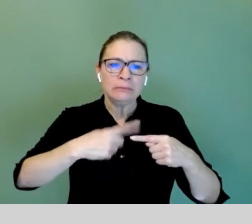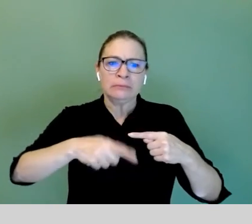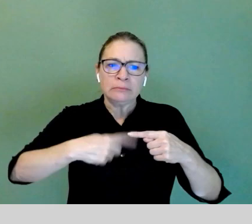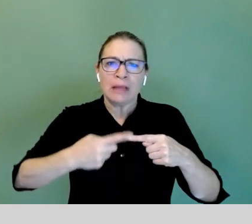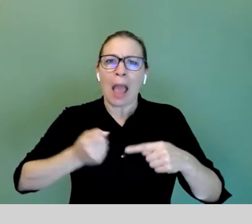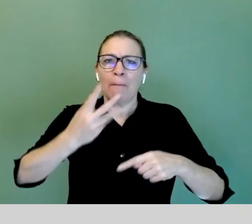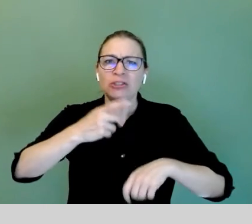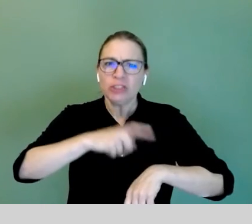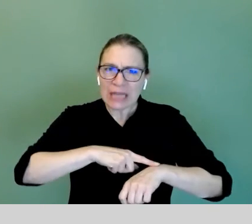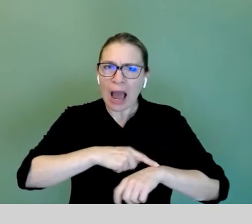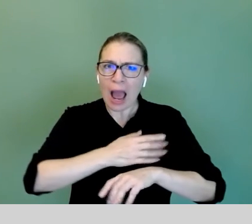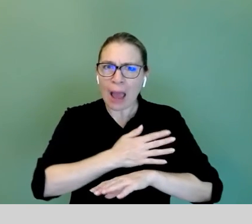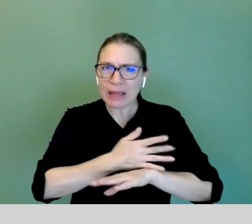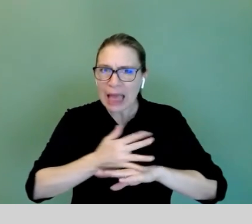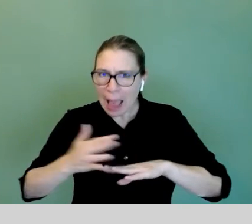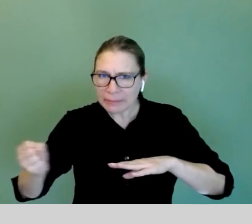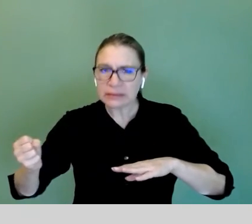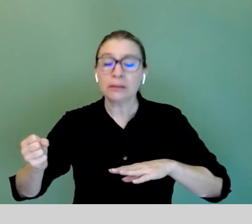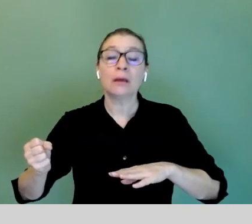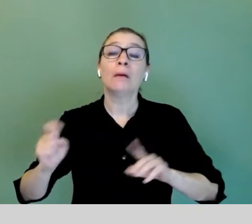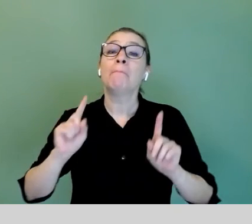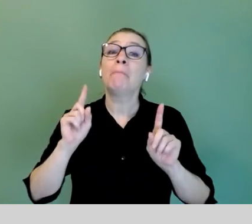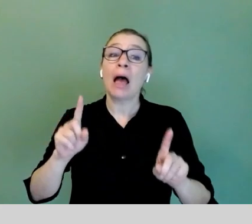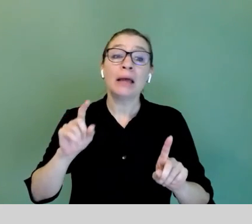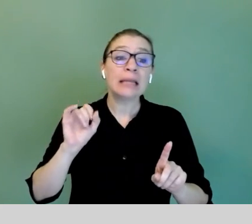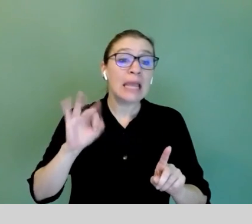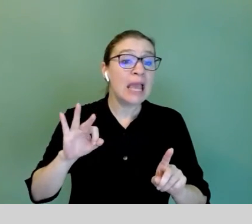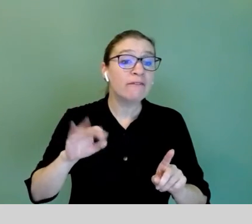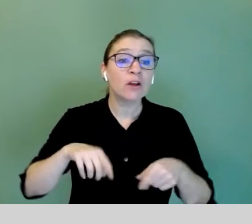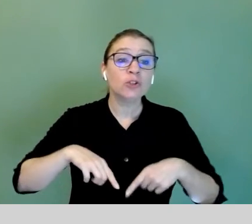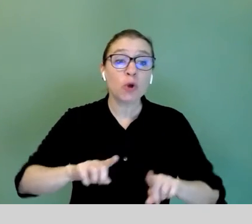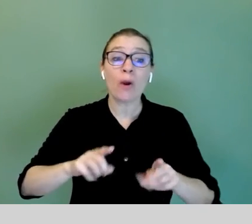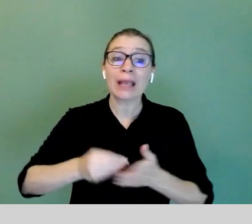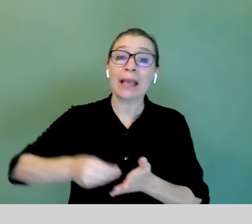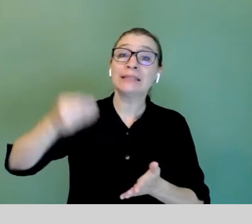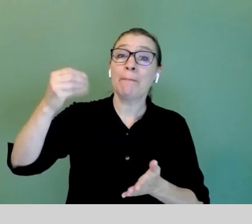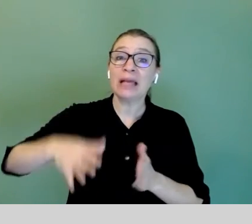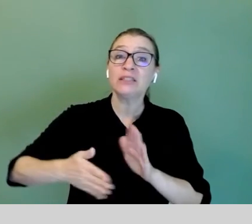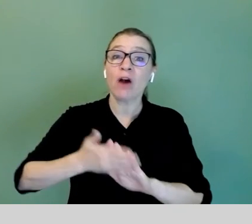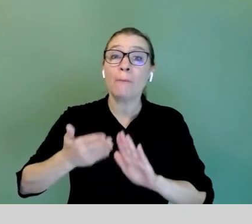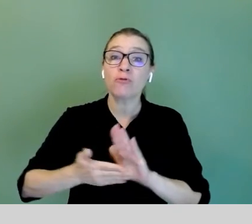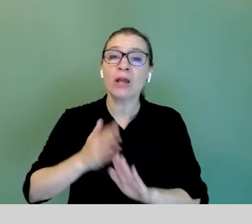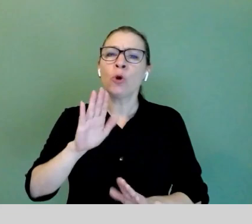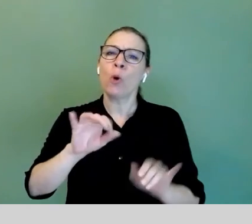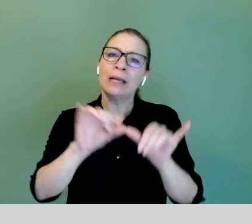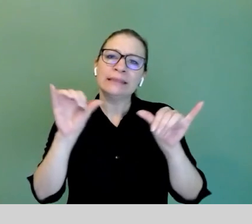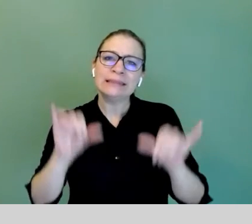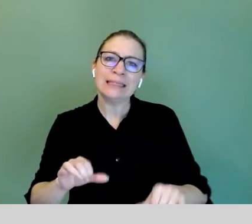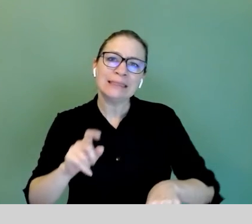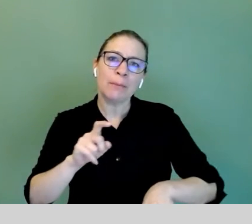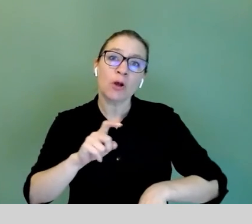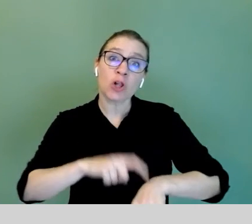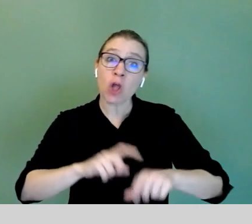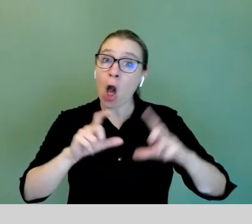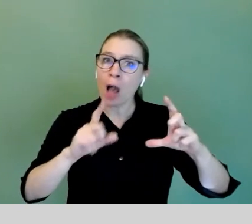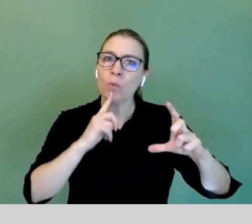in an expensive operation. But if during the expensive operation, your system clock will be set back